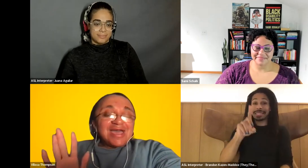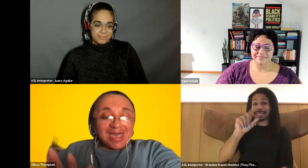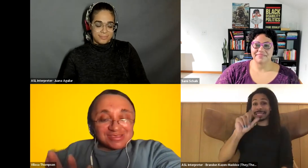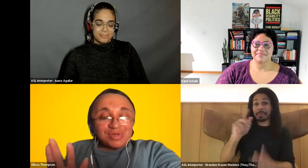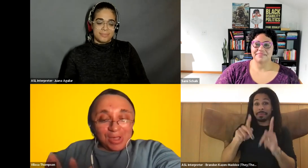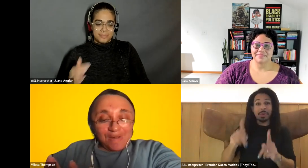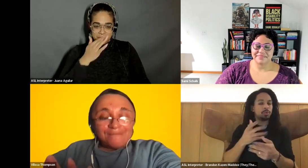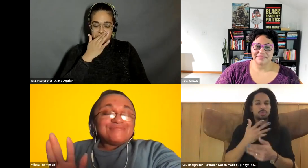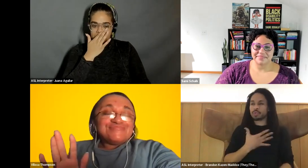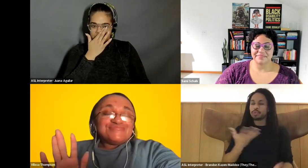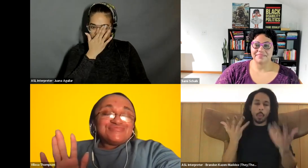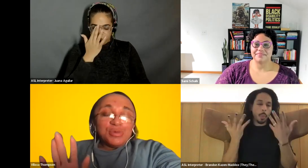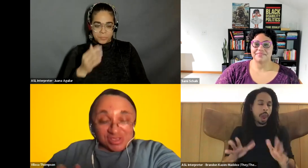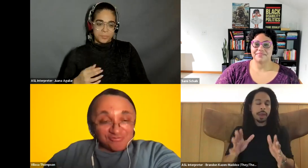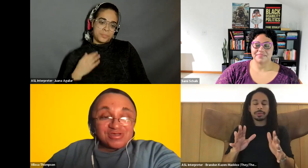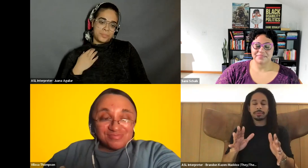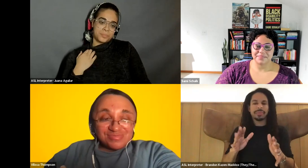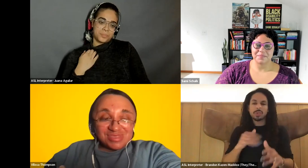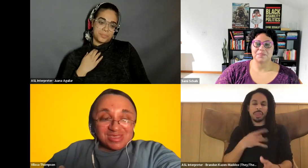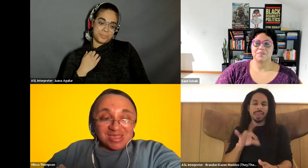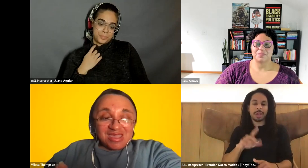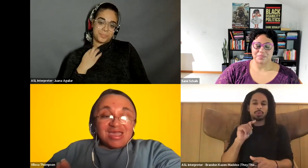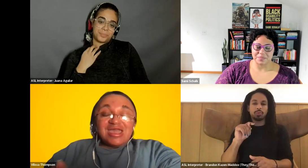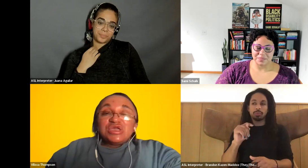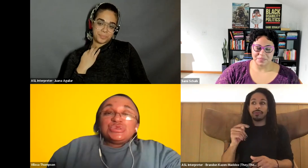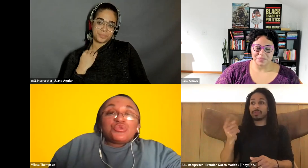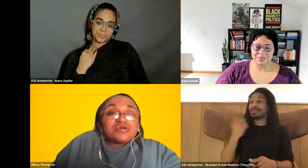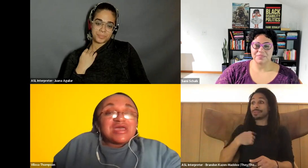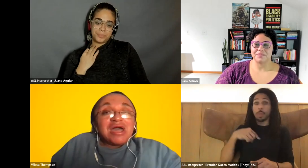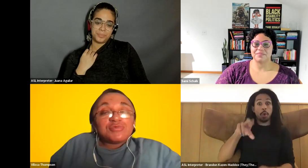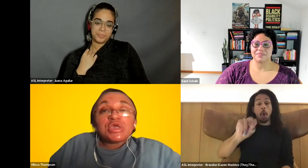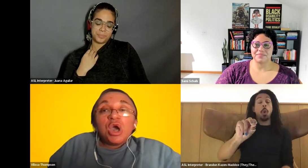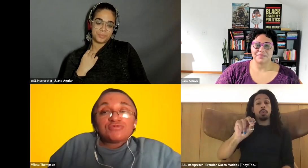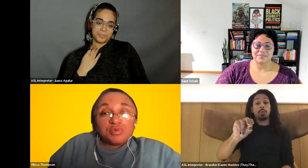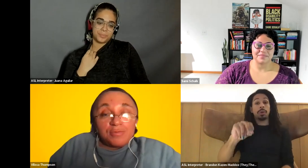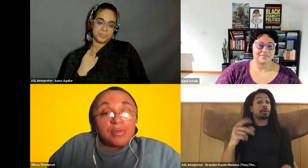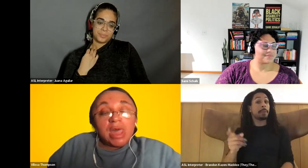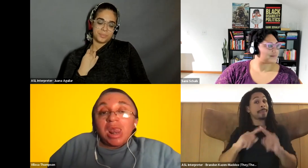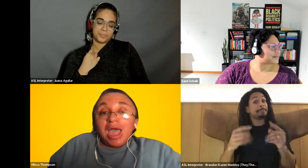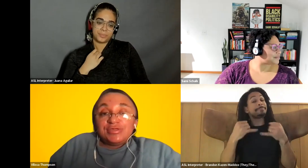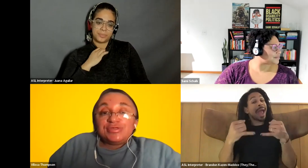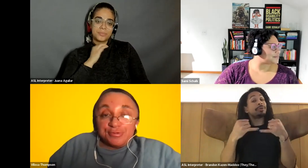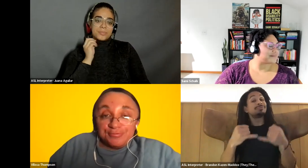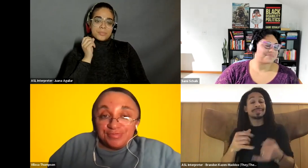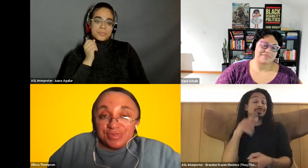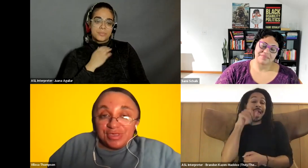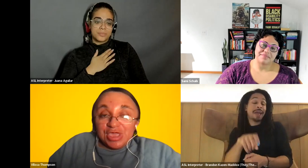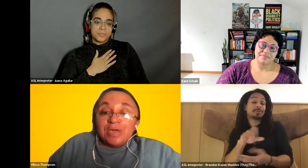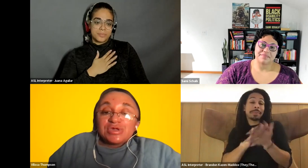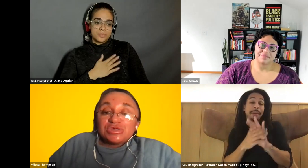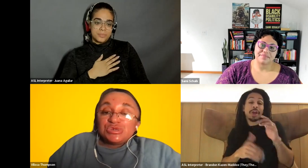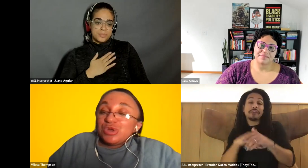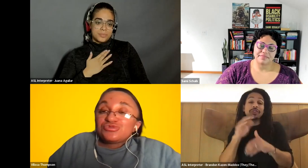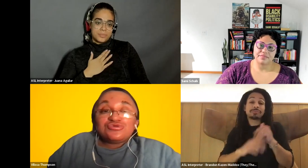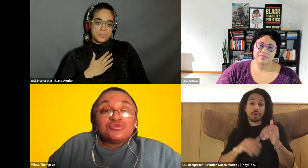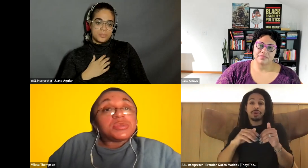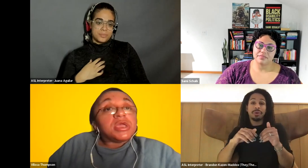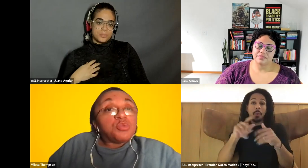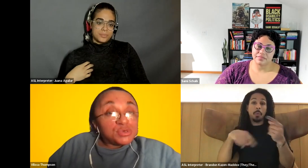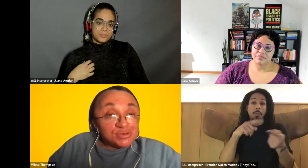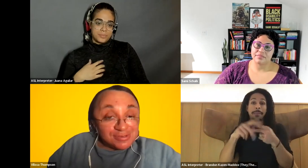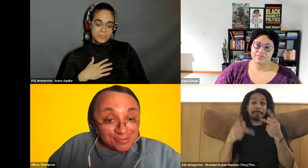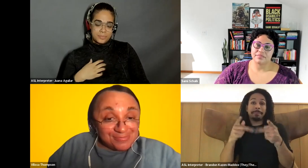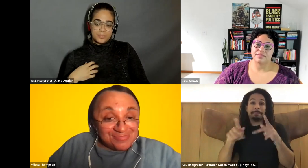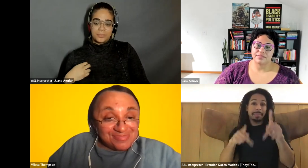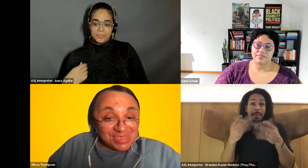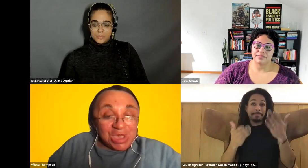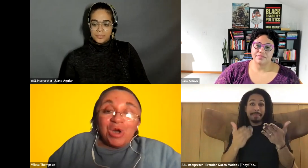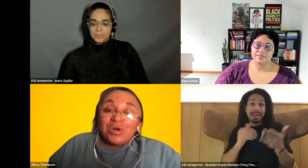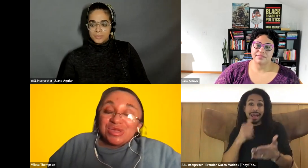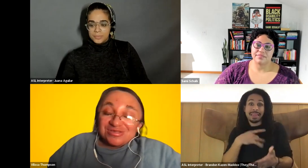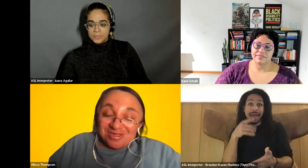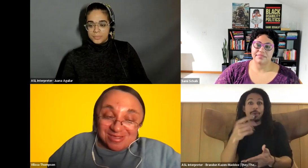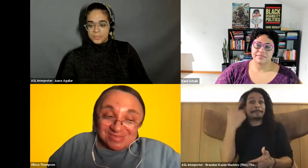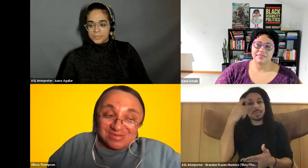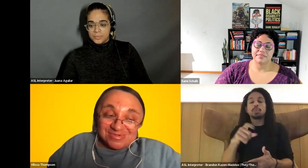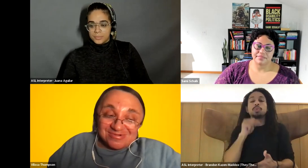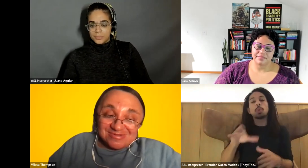Vilissa Thompson: have to become your best friend. and you want to have to be comfortable with people not liking you because you don't do what they want you to do on their timetable.